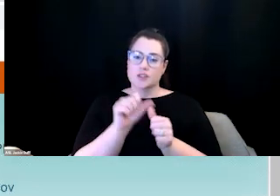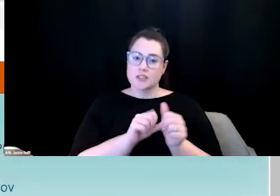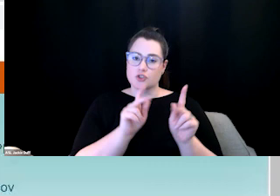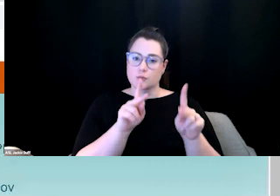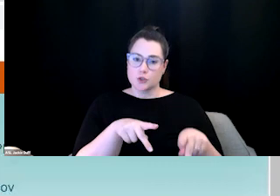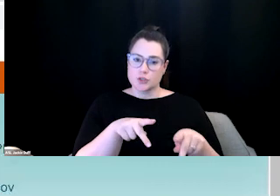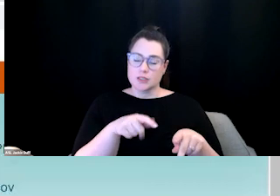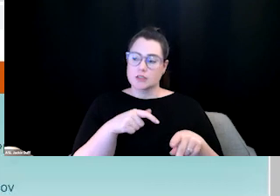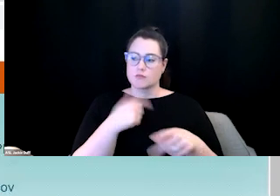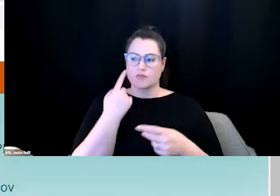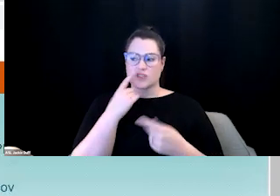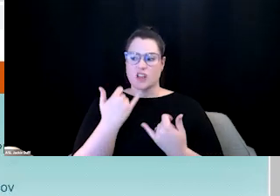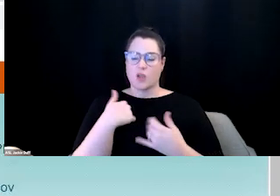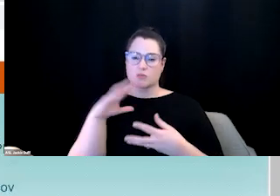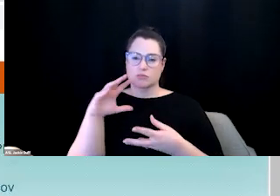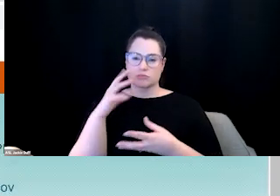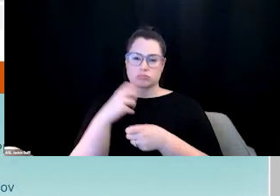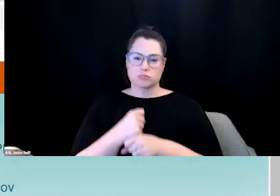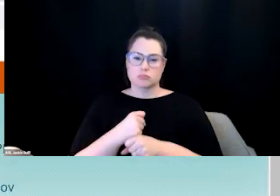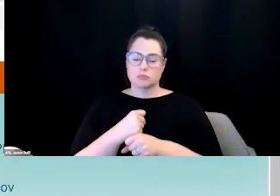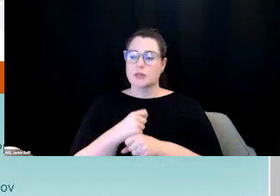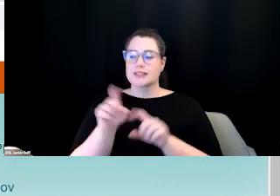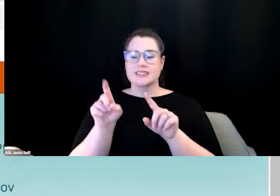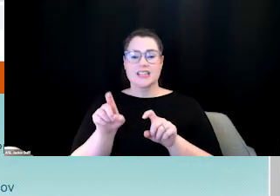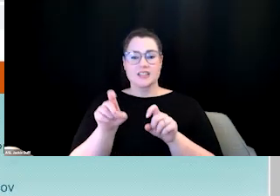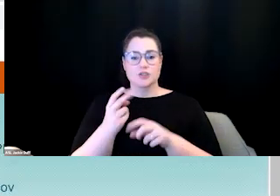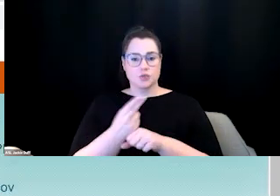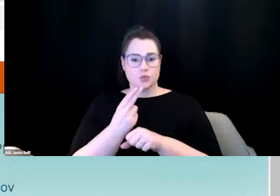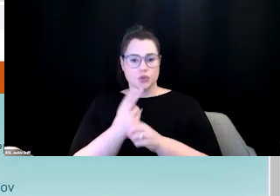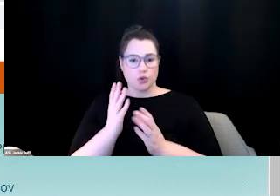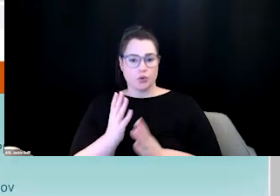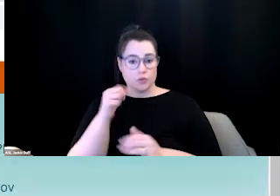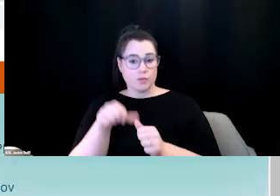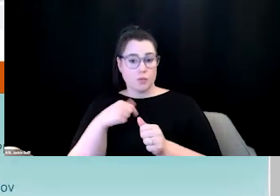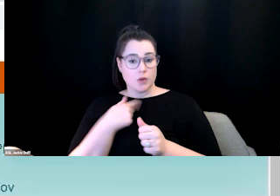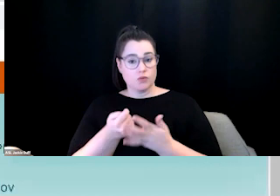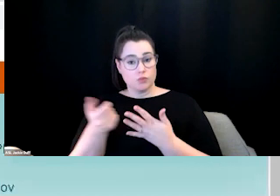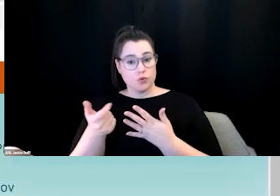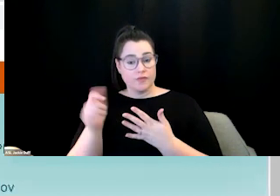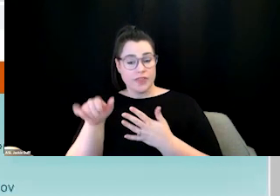You can see my test user here. So I removed this person from my budget, but they are still on the proposal.